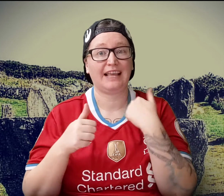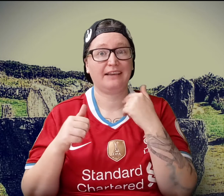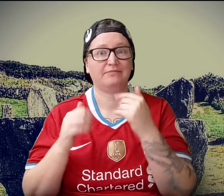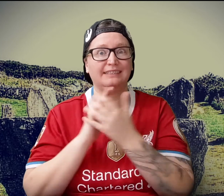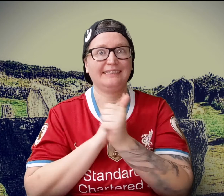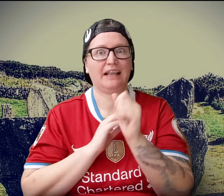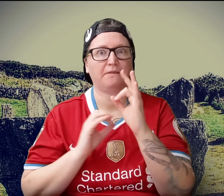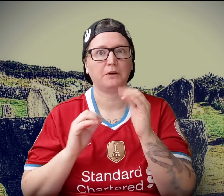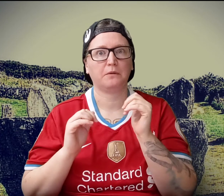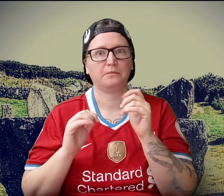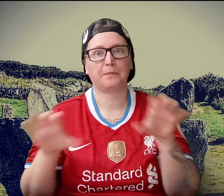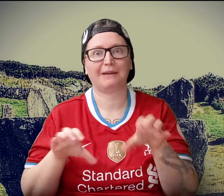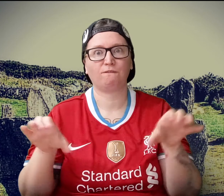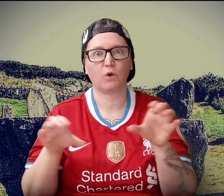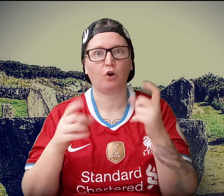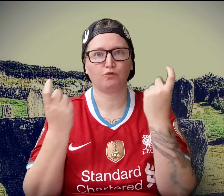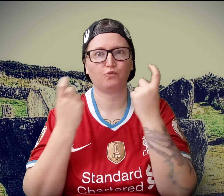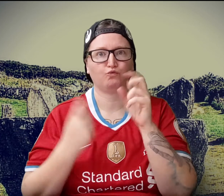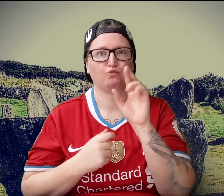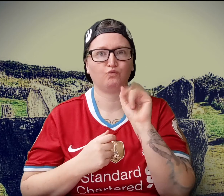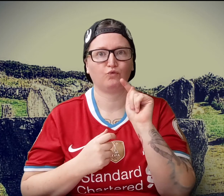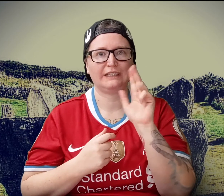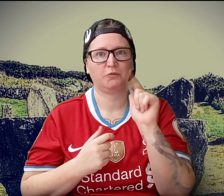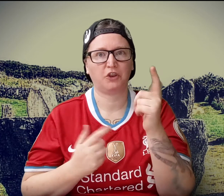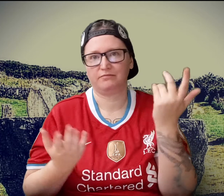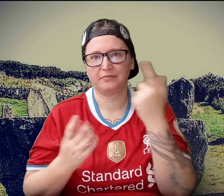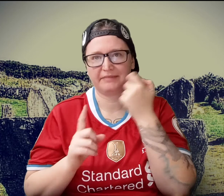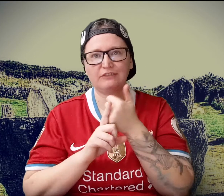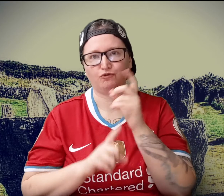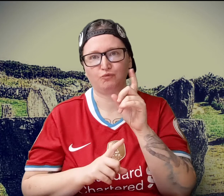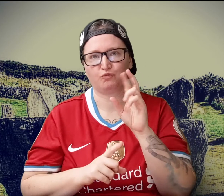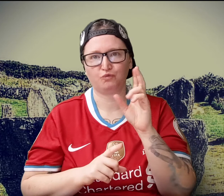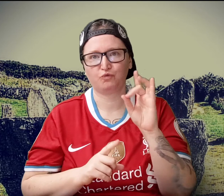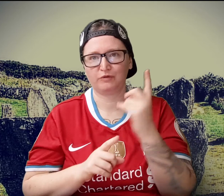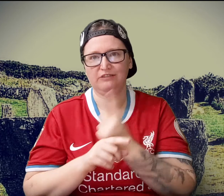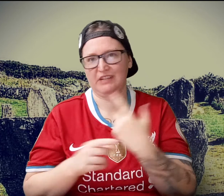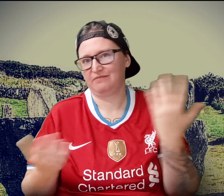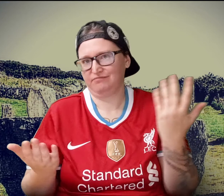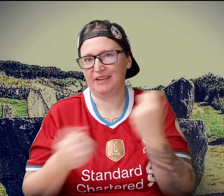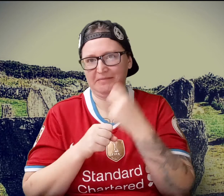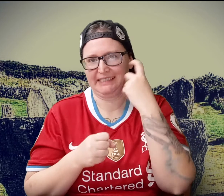I'm going to pick is the skill of performing rituals which makes sense because she's a druid